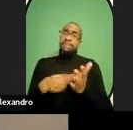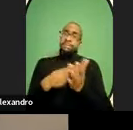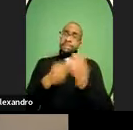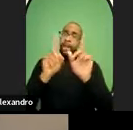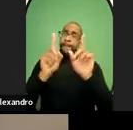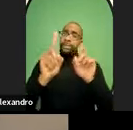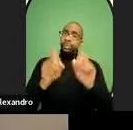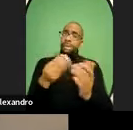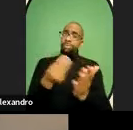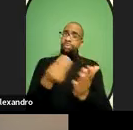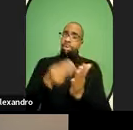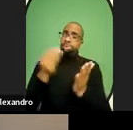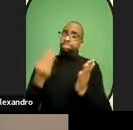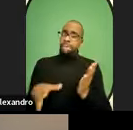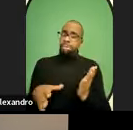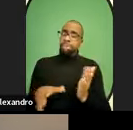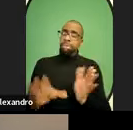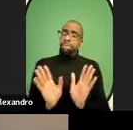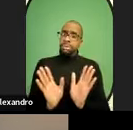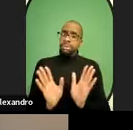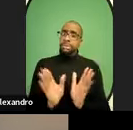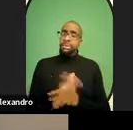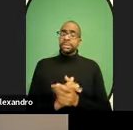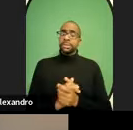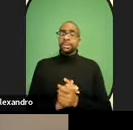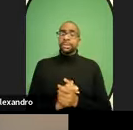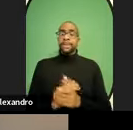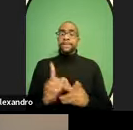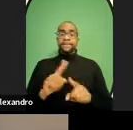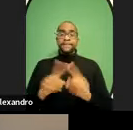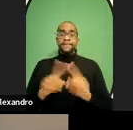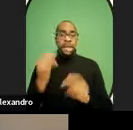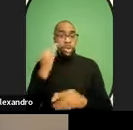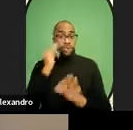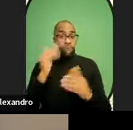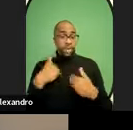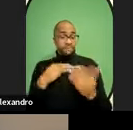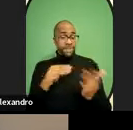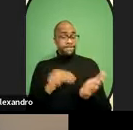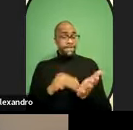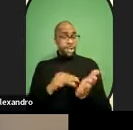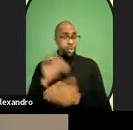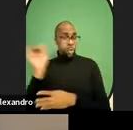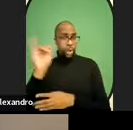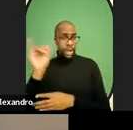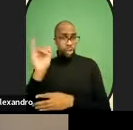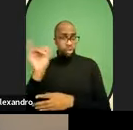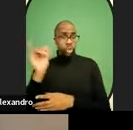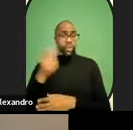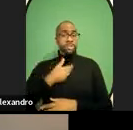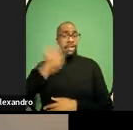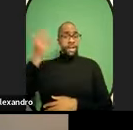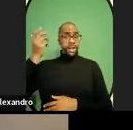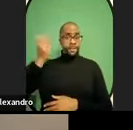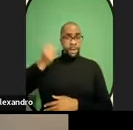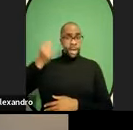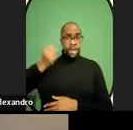Um, those tests are only the. the expensive side. of house However, anybody that has any sort of medical insurance whether.